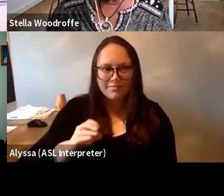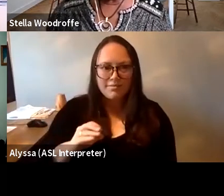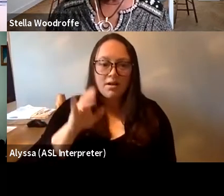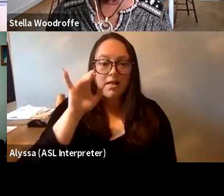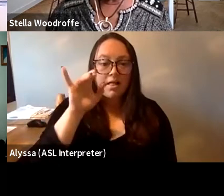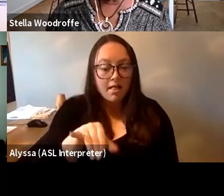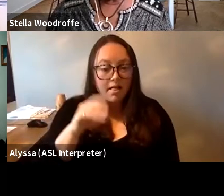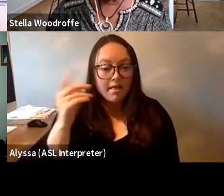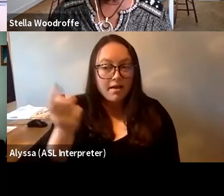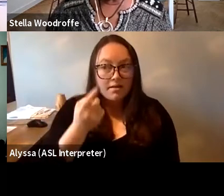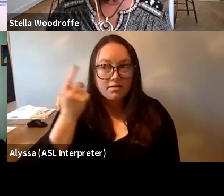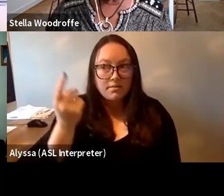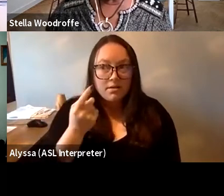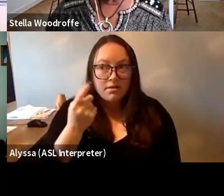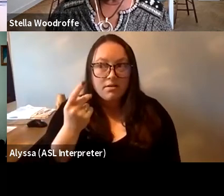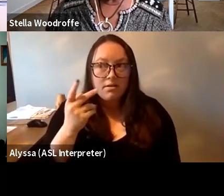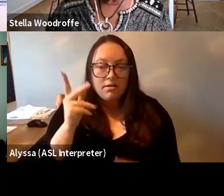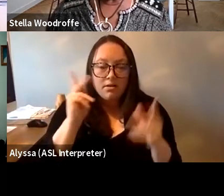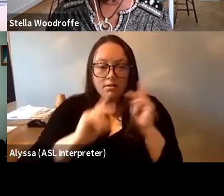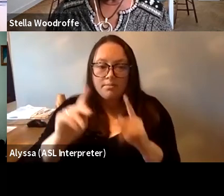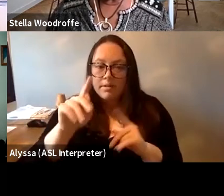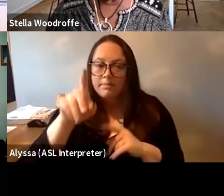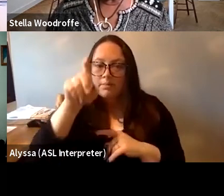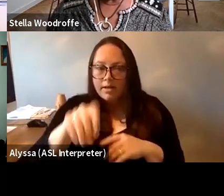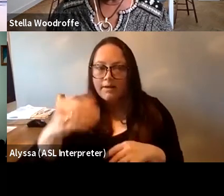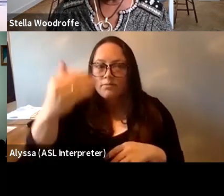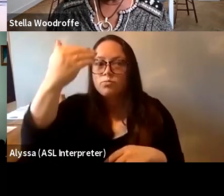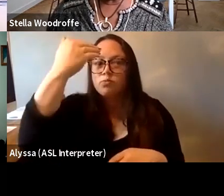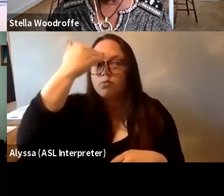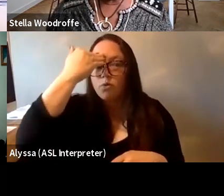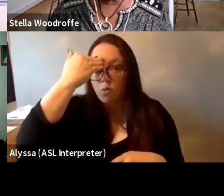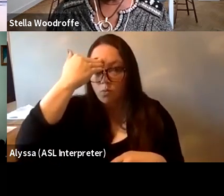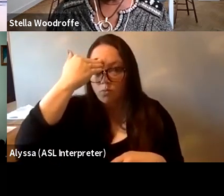that people need to know. And what they need to know is that